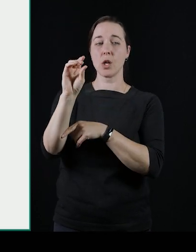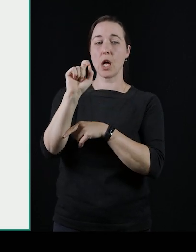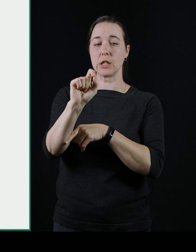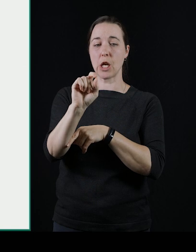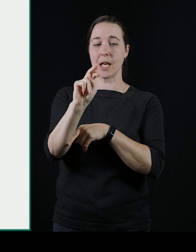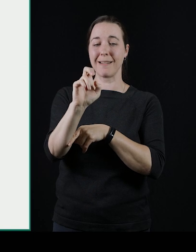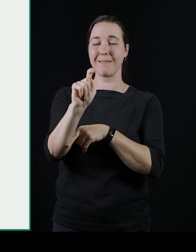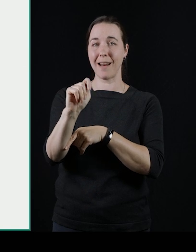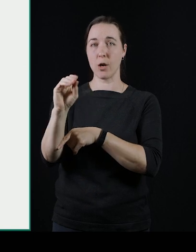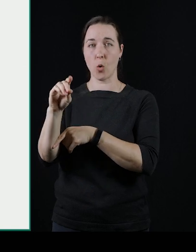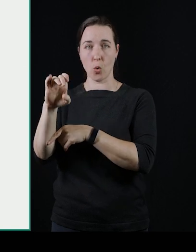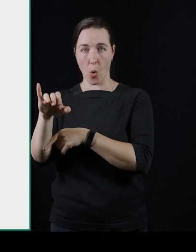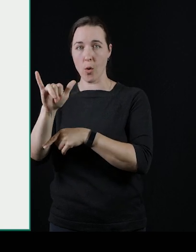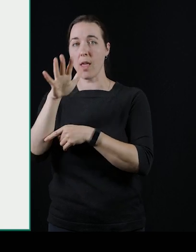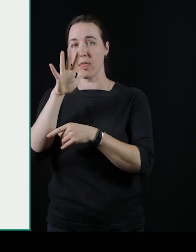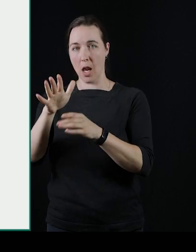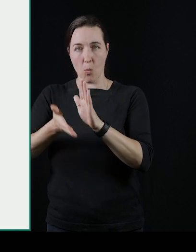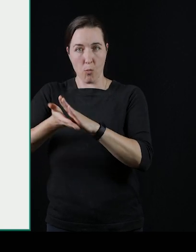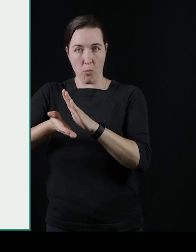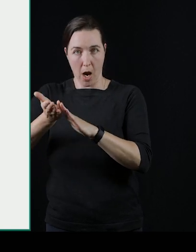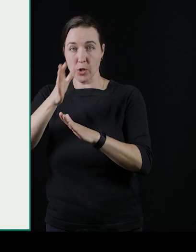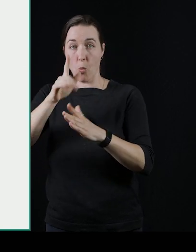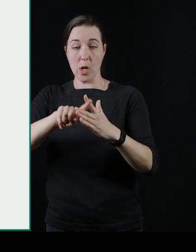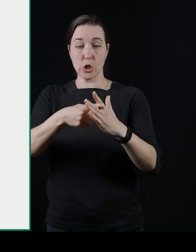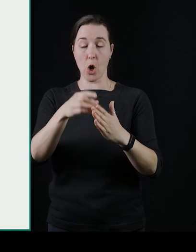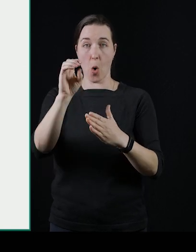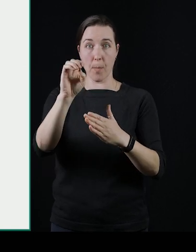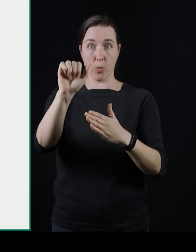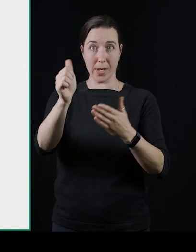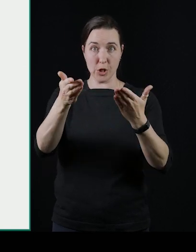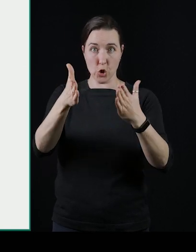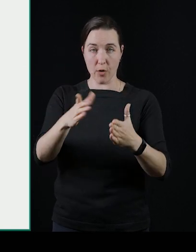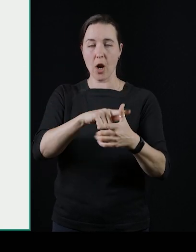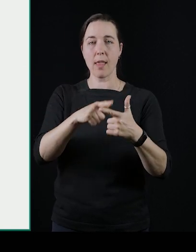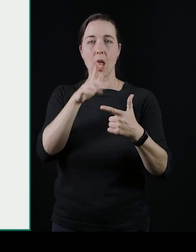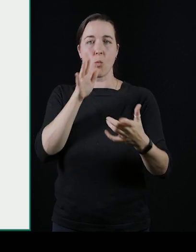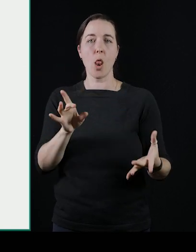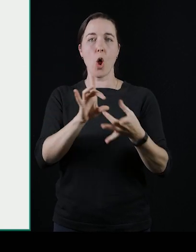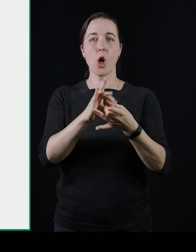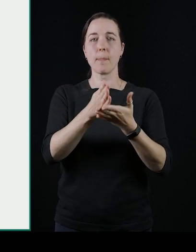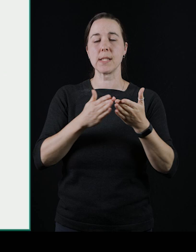that essentially will start the OpenArena server and then hooks up some events